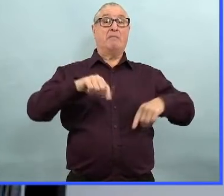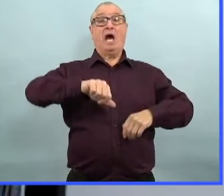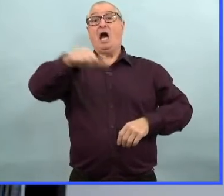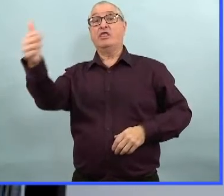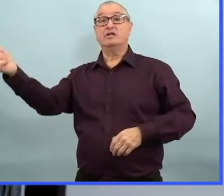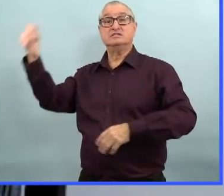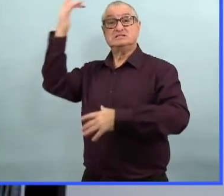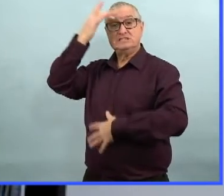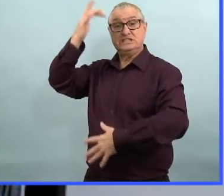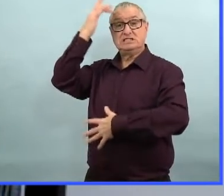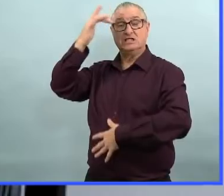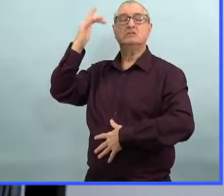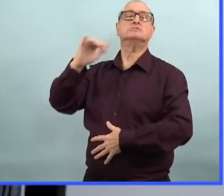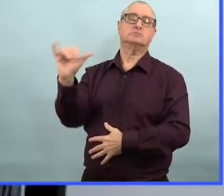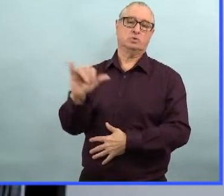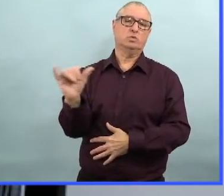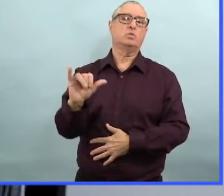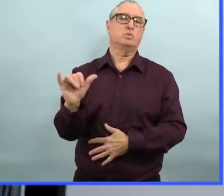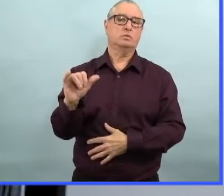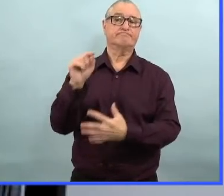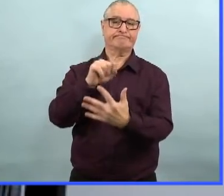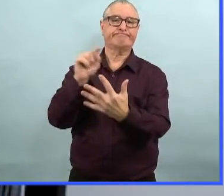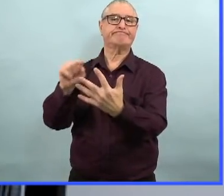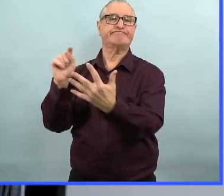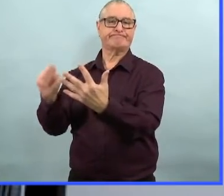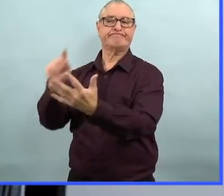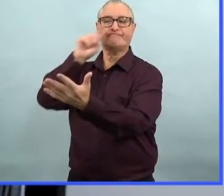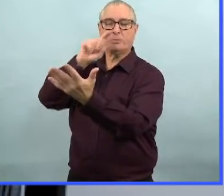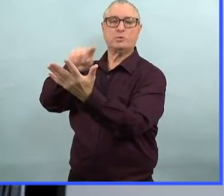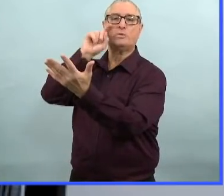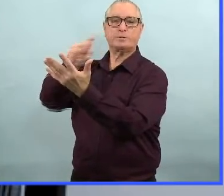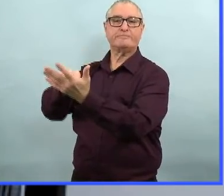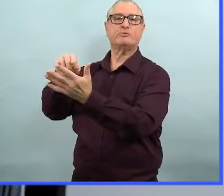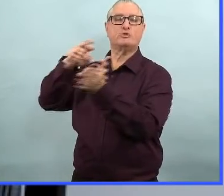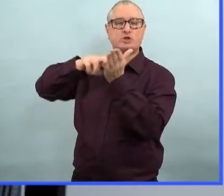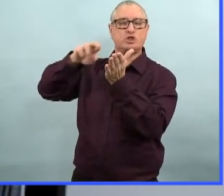infections especially in people in high-risk groups such as those who are immunocompromised